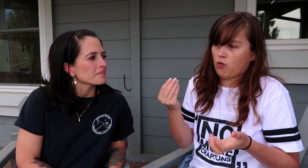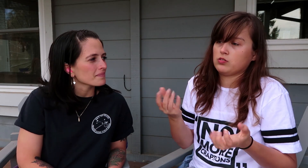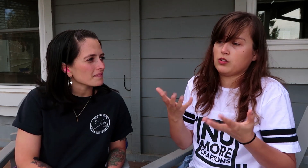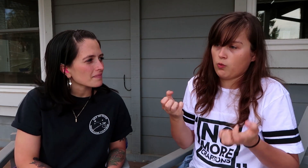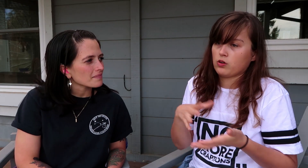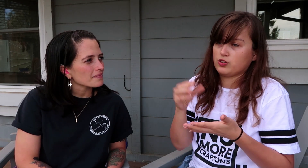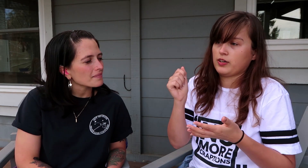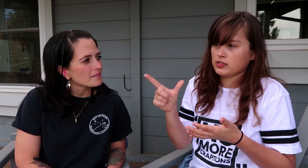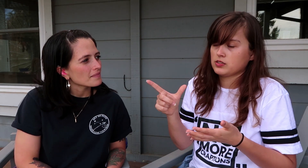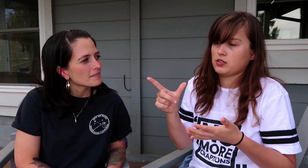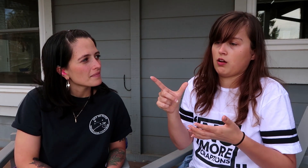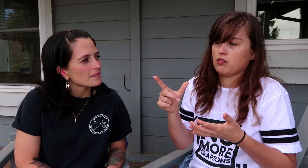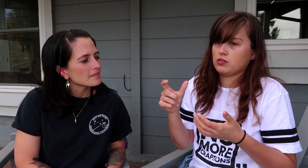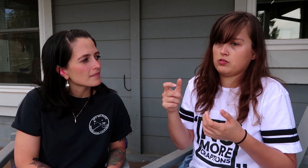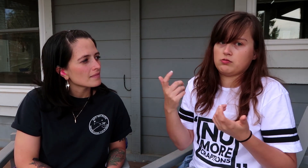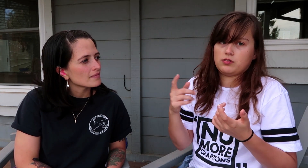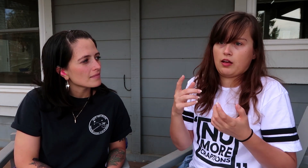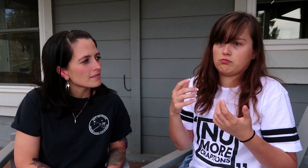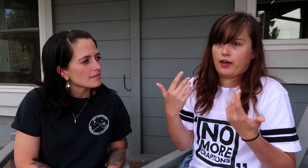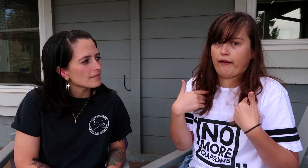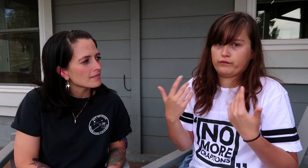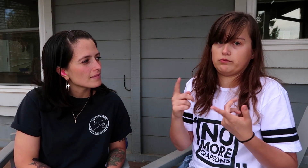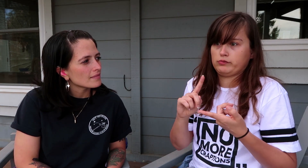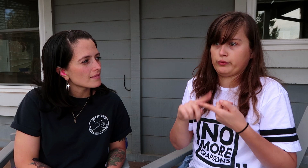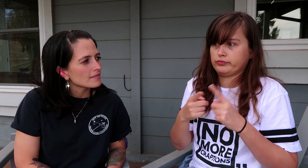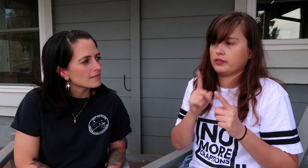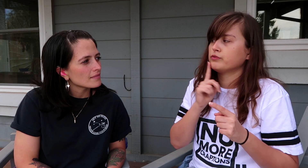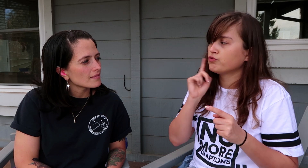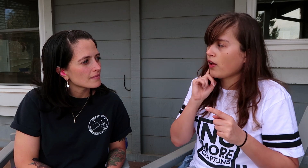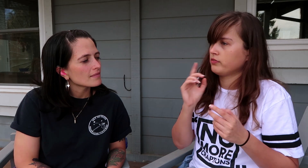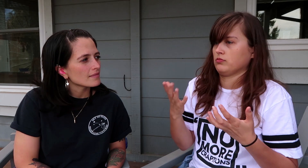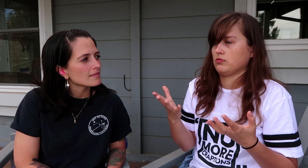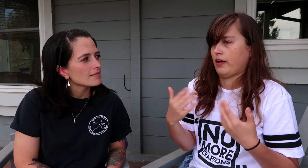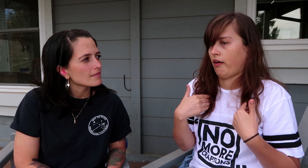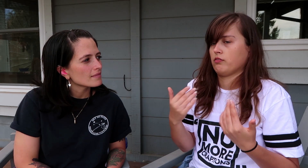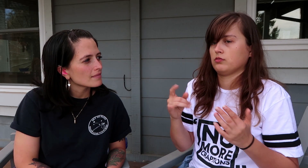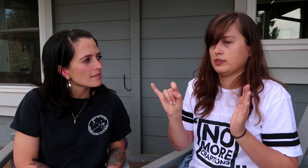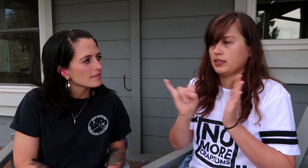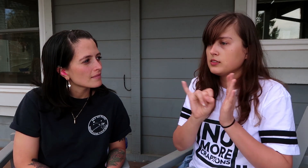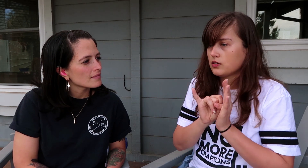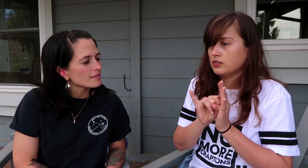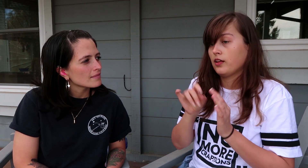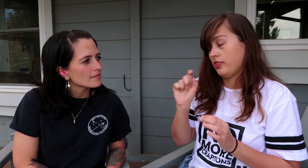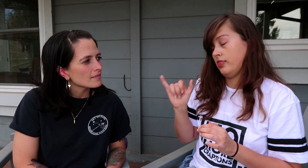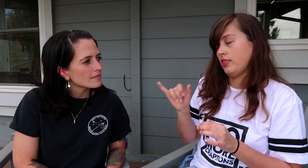So I wanted to learn ASL, and have Deaf friends, have a identity.